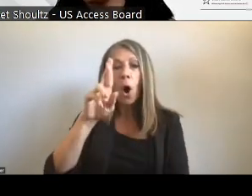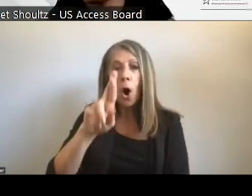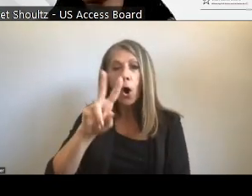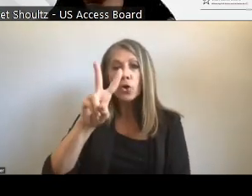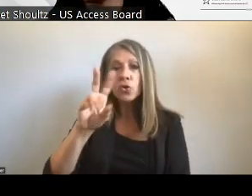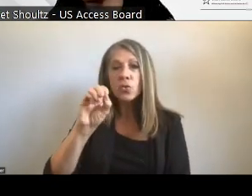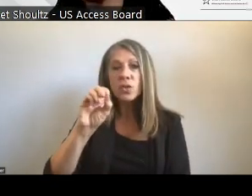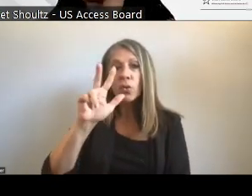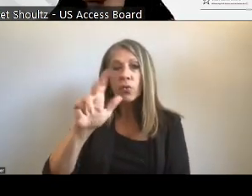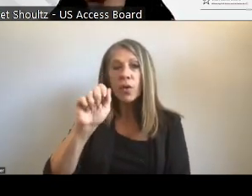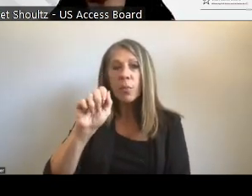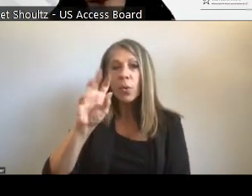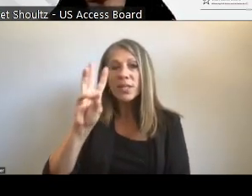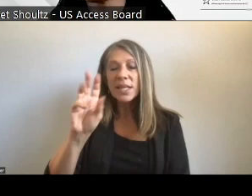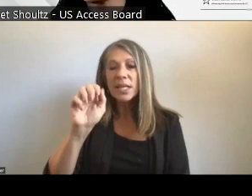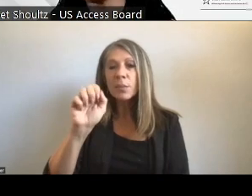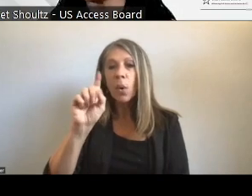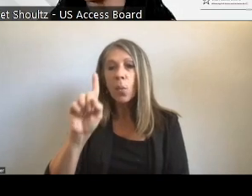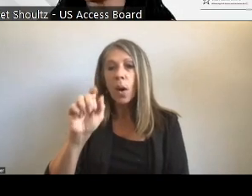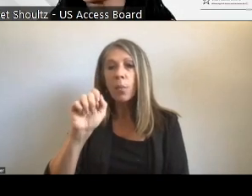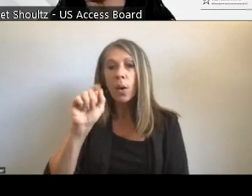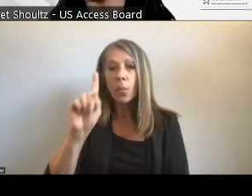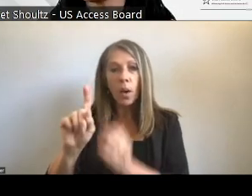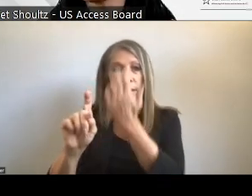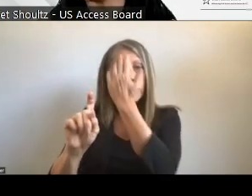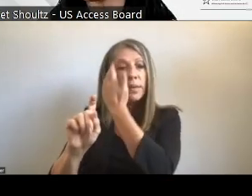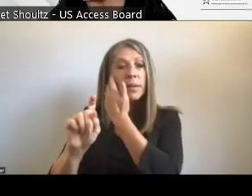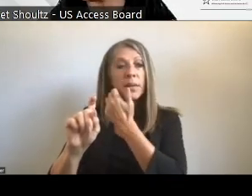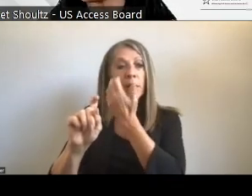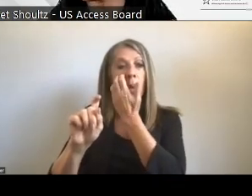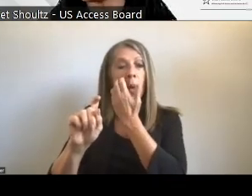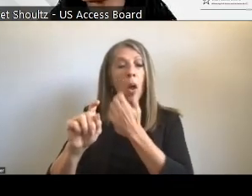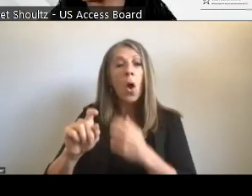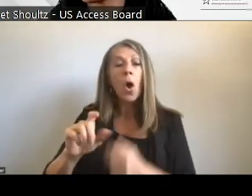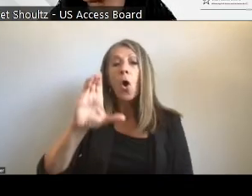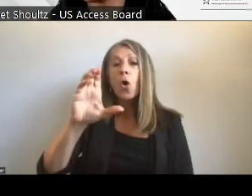R203.6.1.1 crosswalks at an intersection,